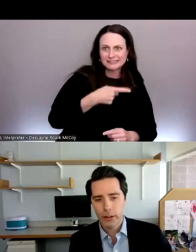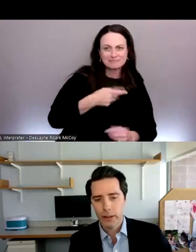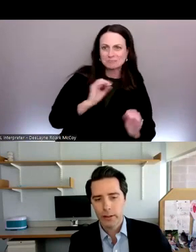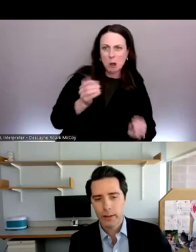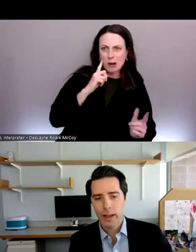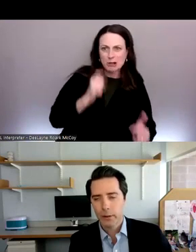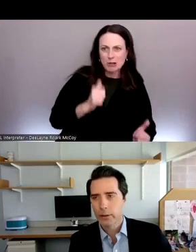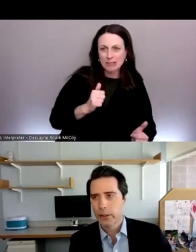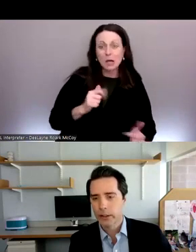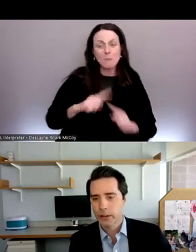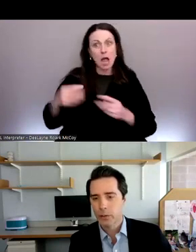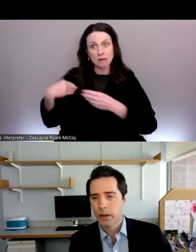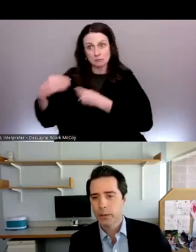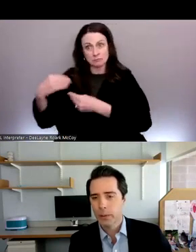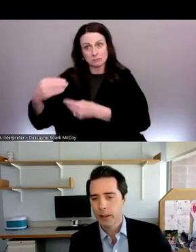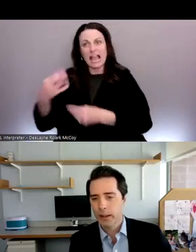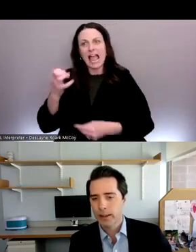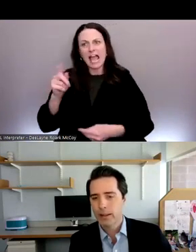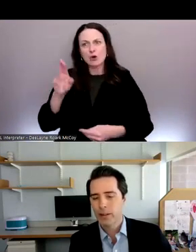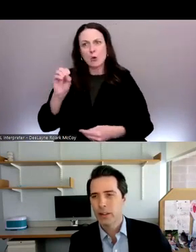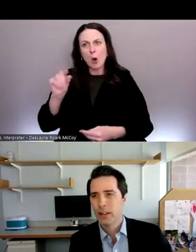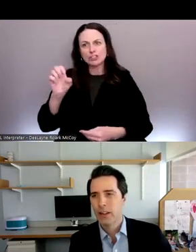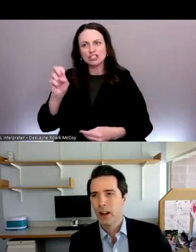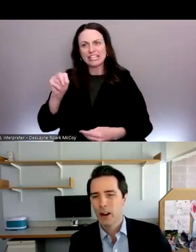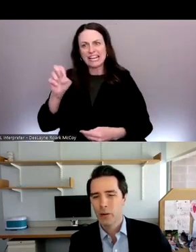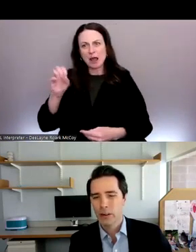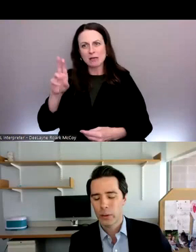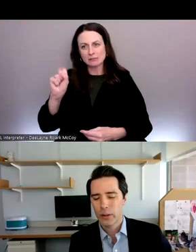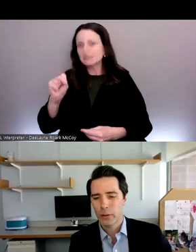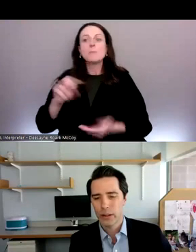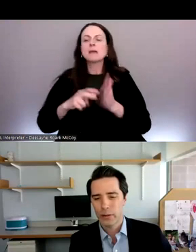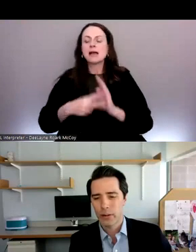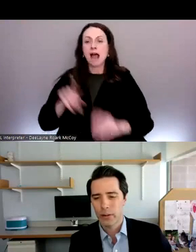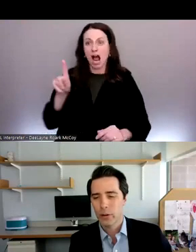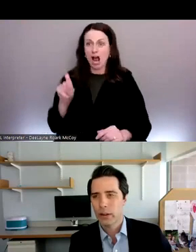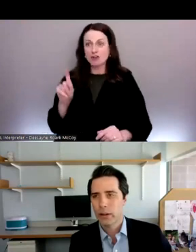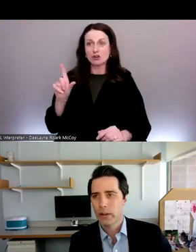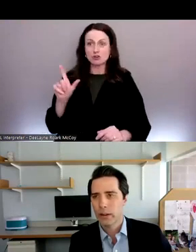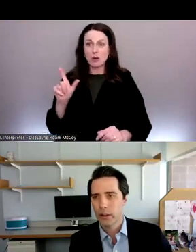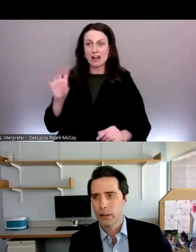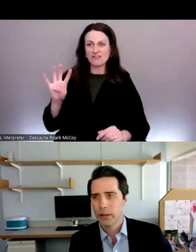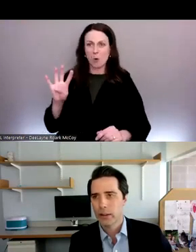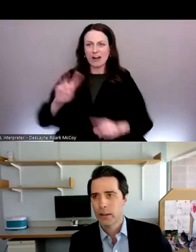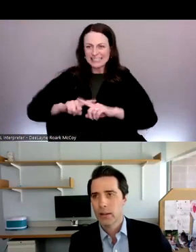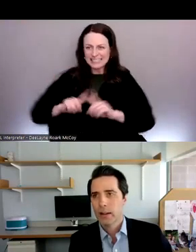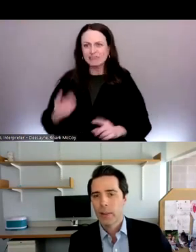genetically heterogeneous so what I mean by that is there's 124 different known